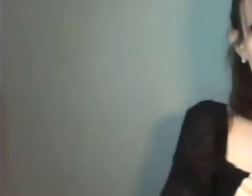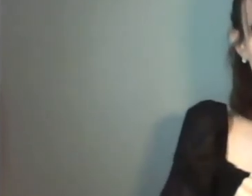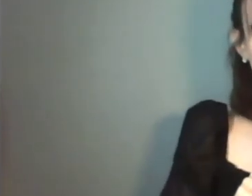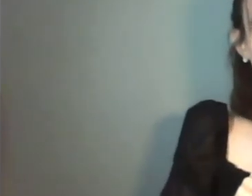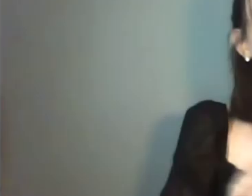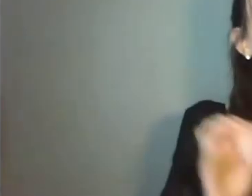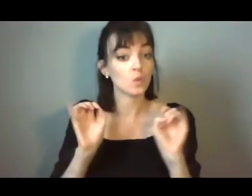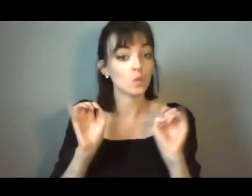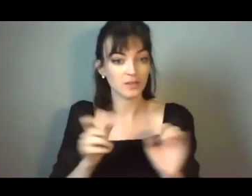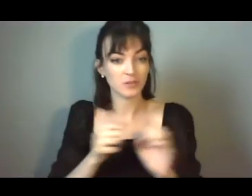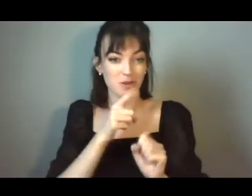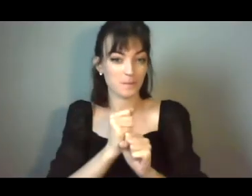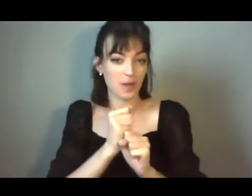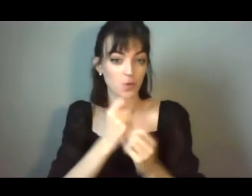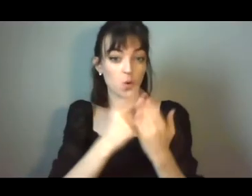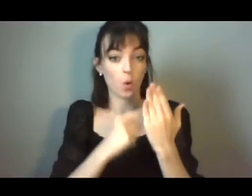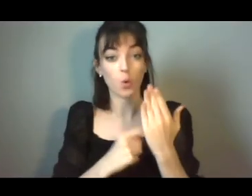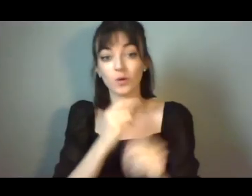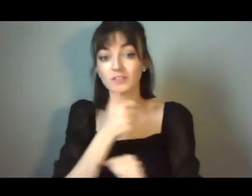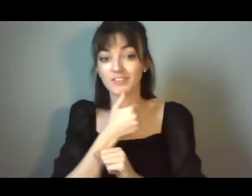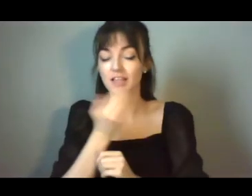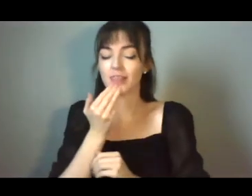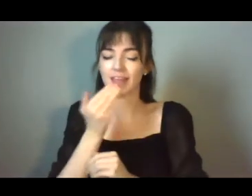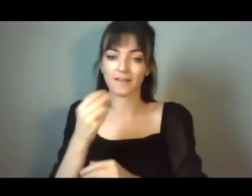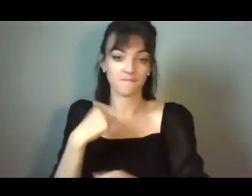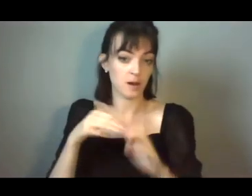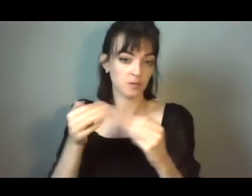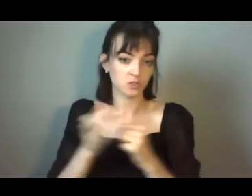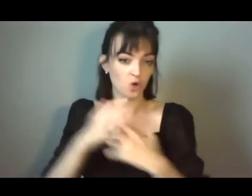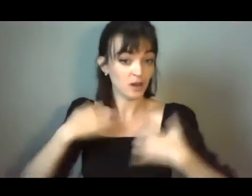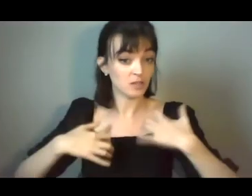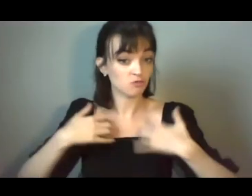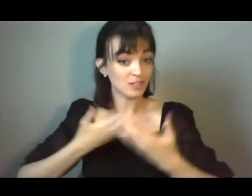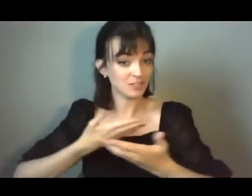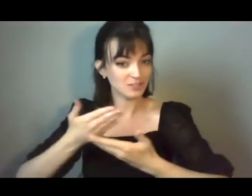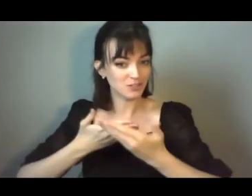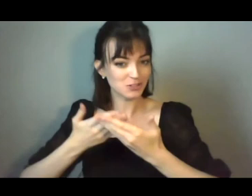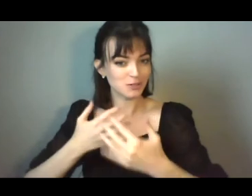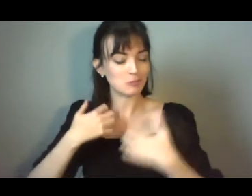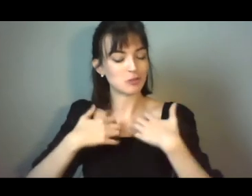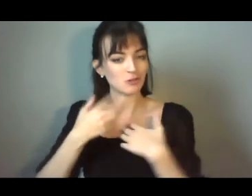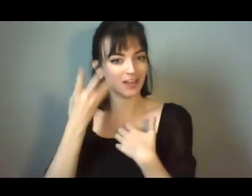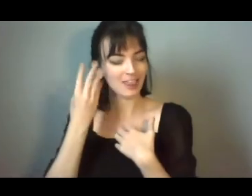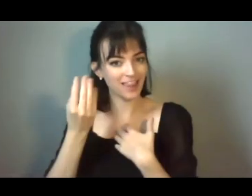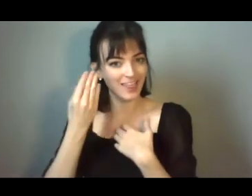thanks very much Patricia and thanks very much for that very interesting discussion, I found it quite sooth to go sit and listen to the coalition of the willing I have to say